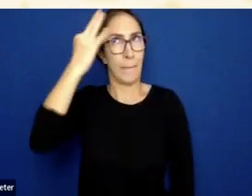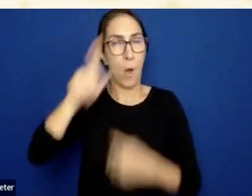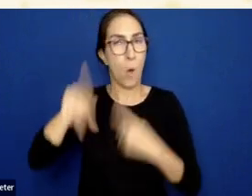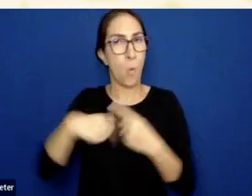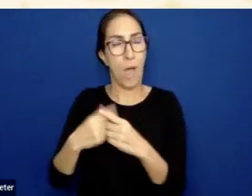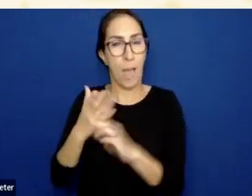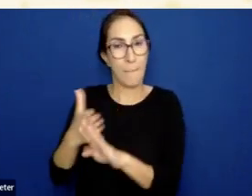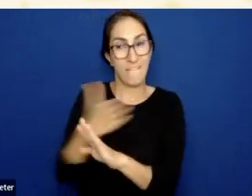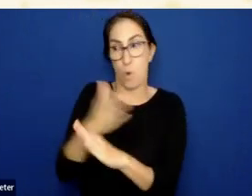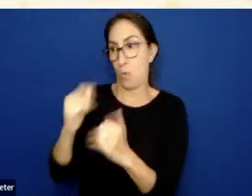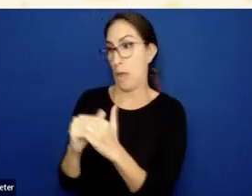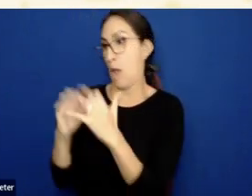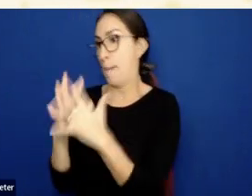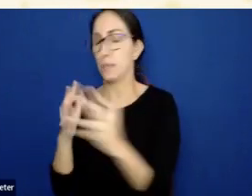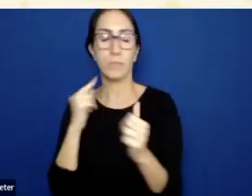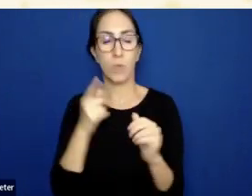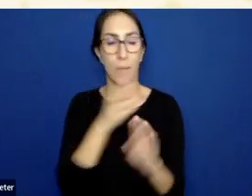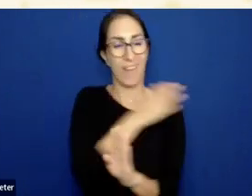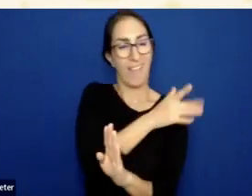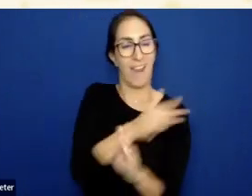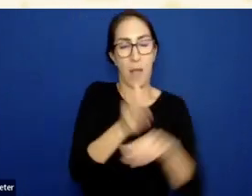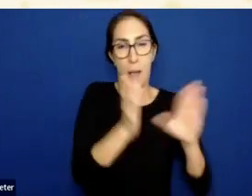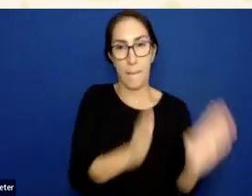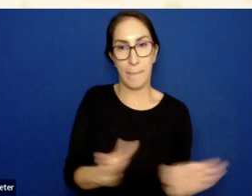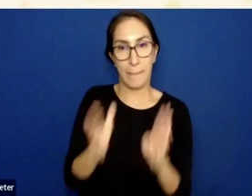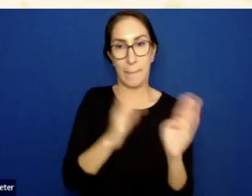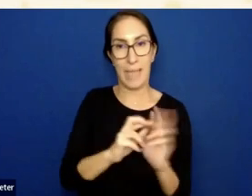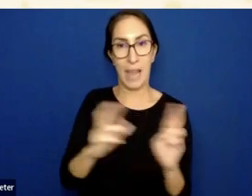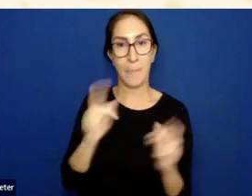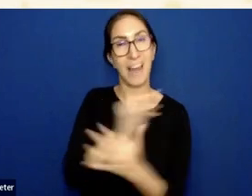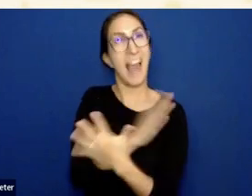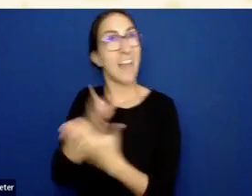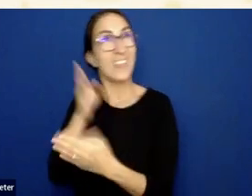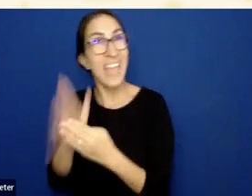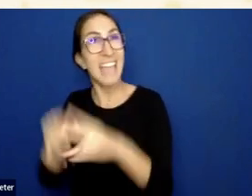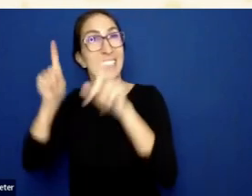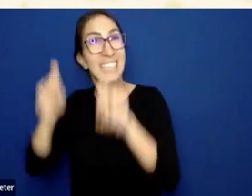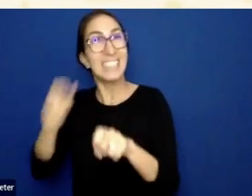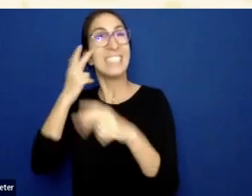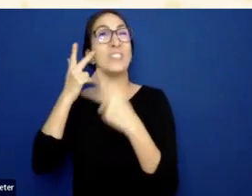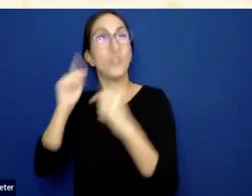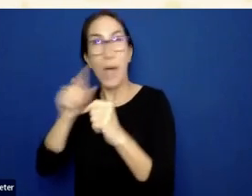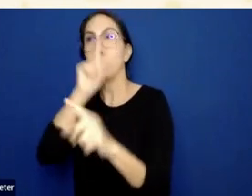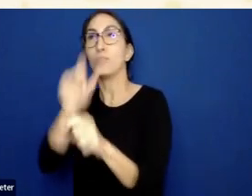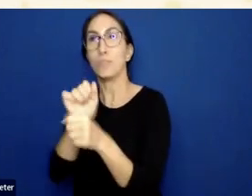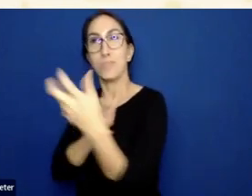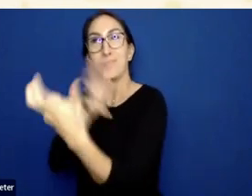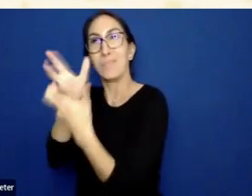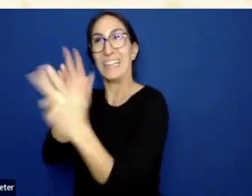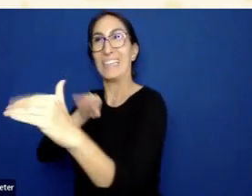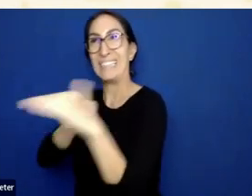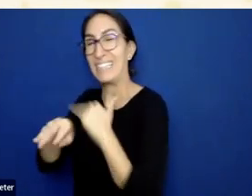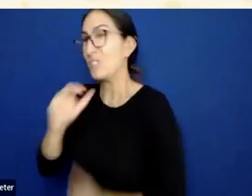It's not when we are on the testing part. It's when we start to creating the ideas or generating the ideas